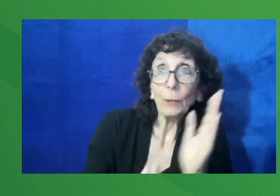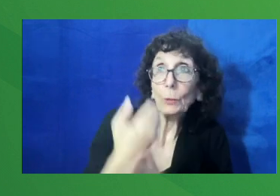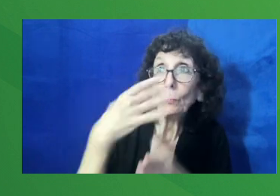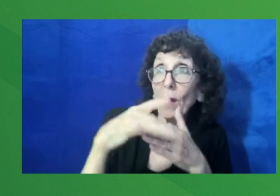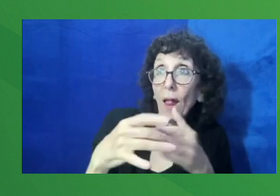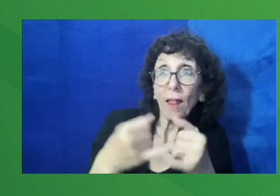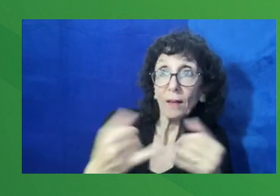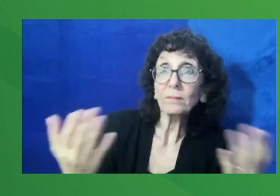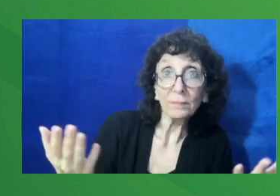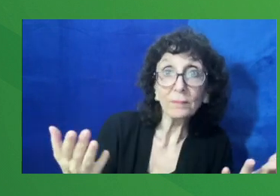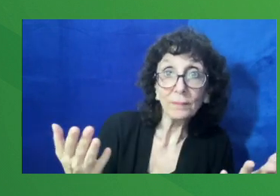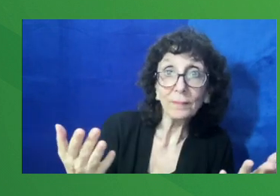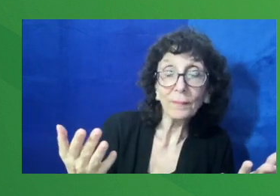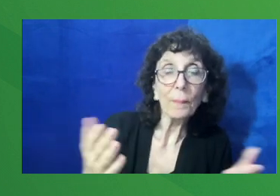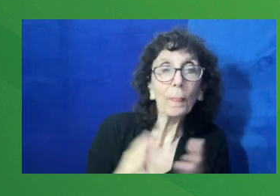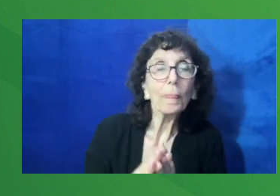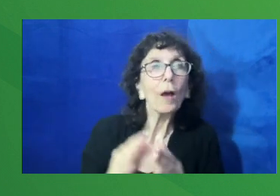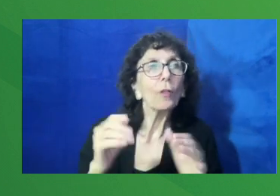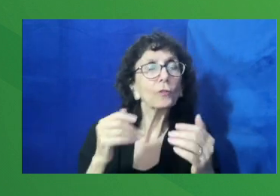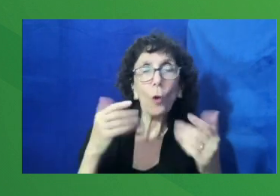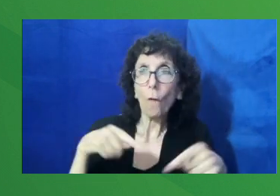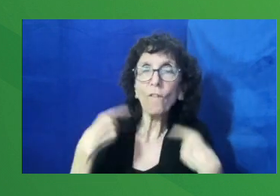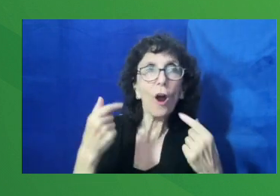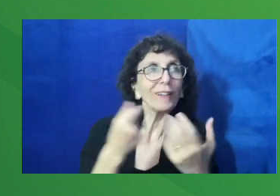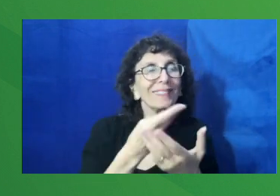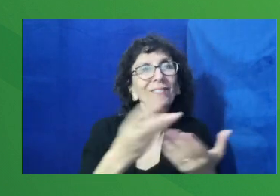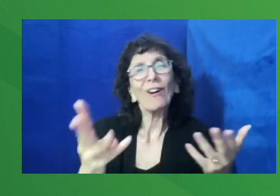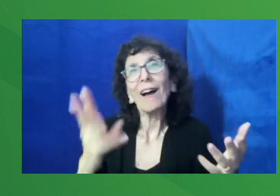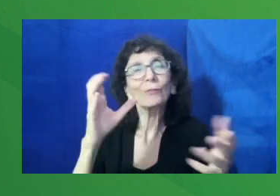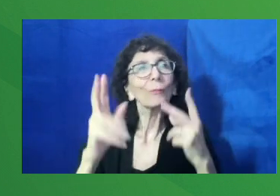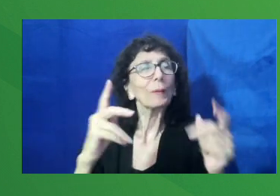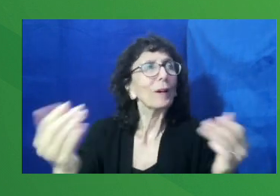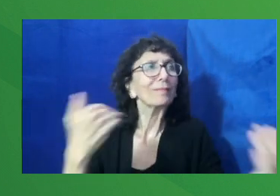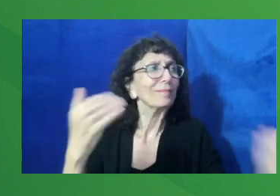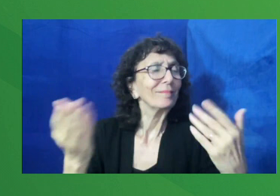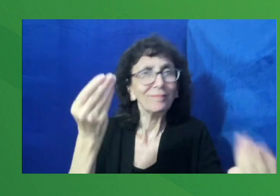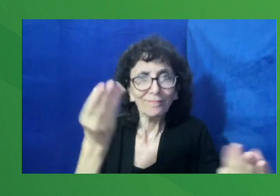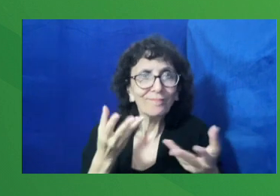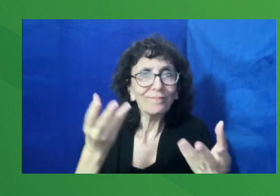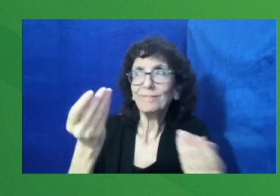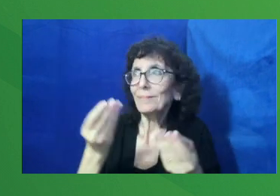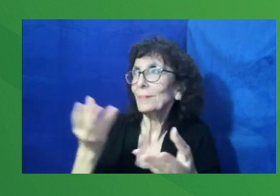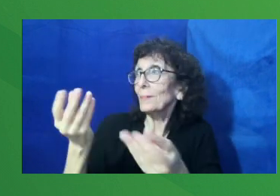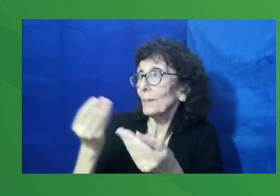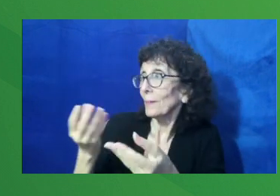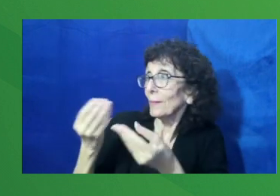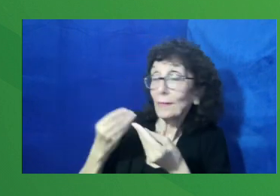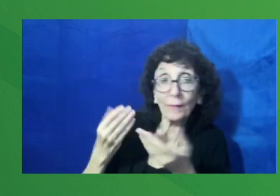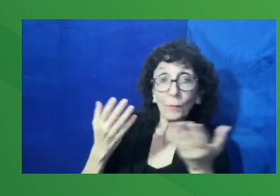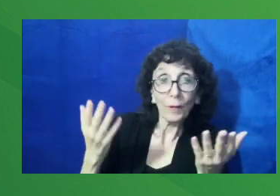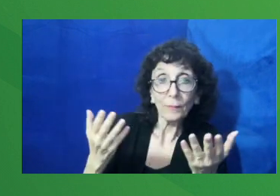But what those hundreds of people have told us up to this point is that successful education